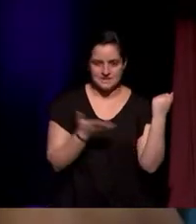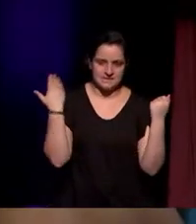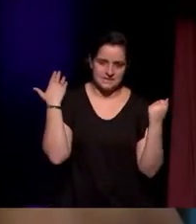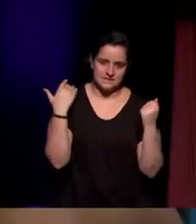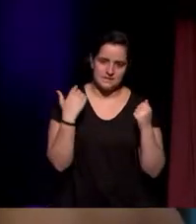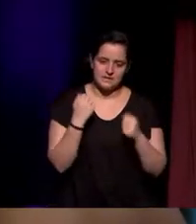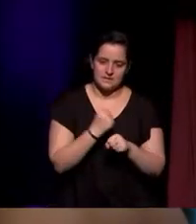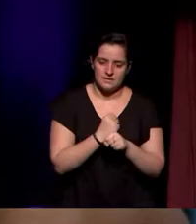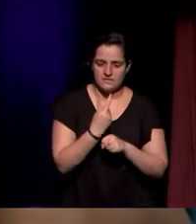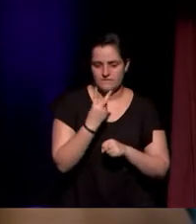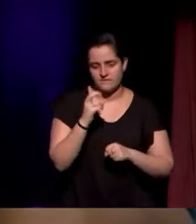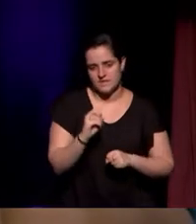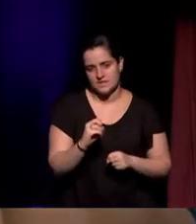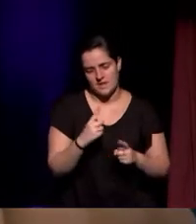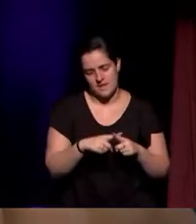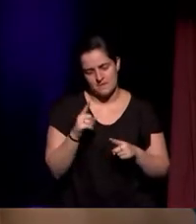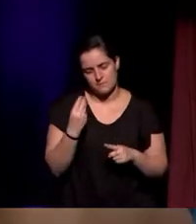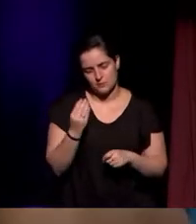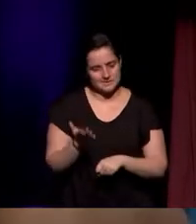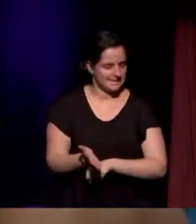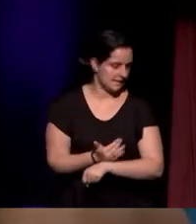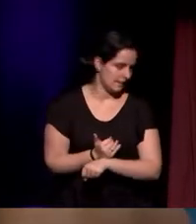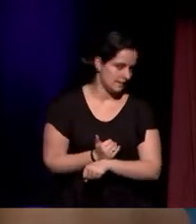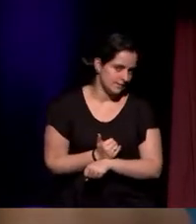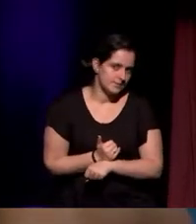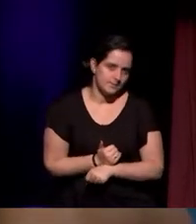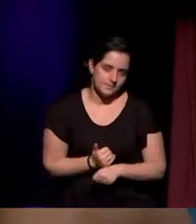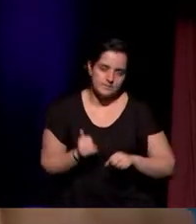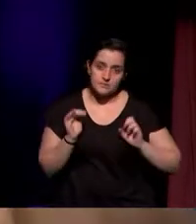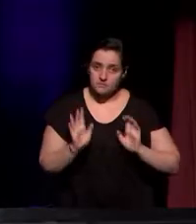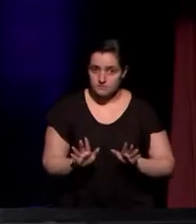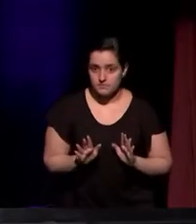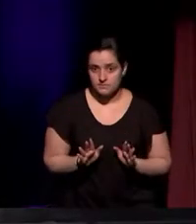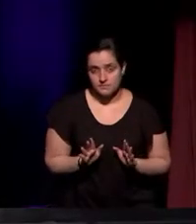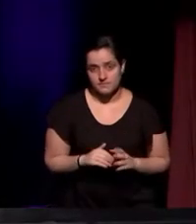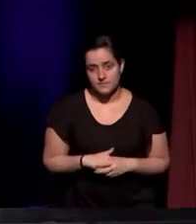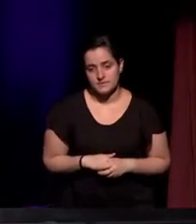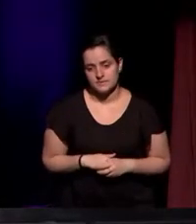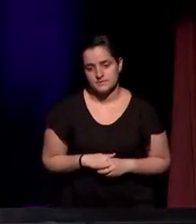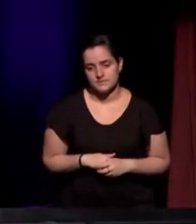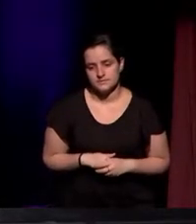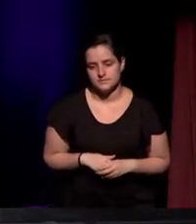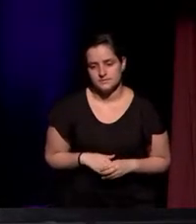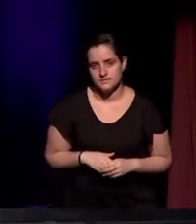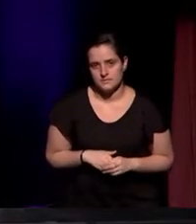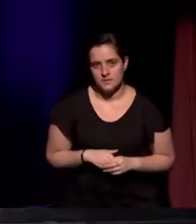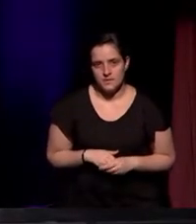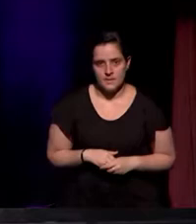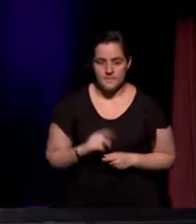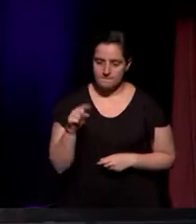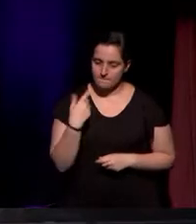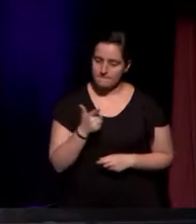I think it's still very early to talk about it, but we have the Women's Organization,